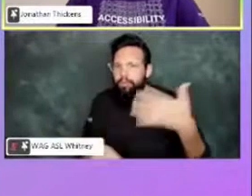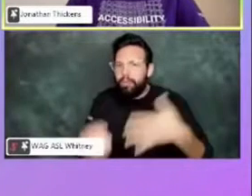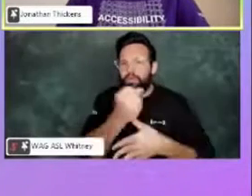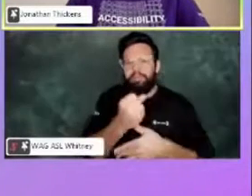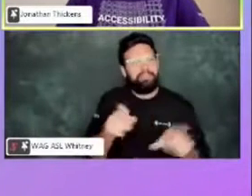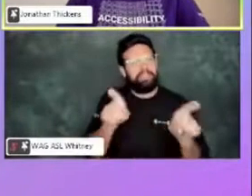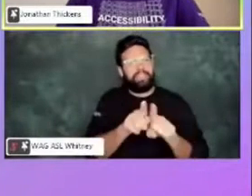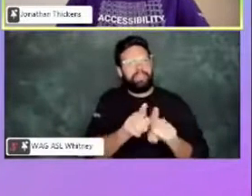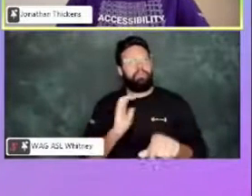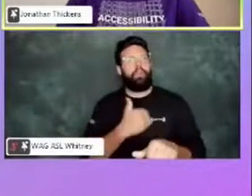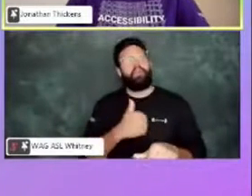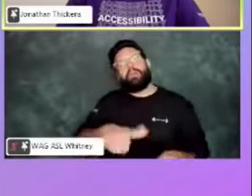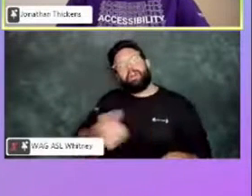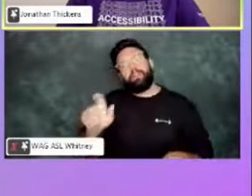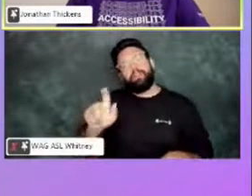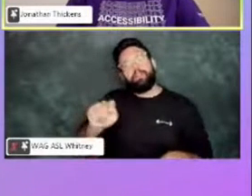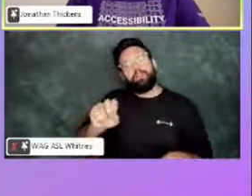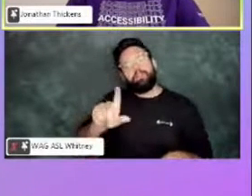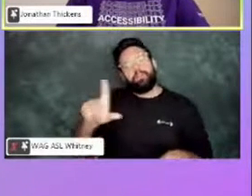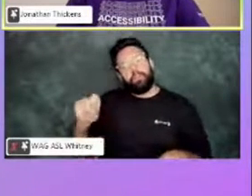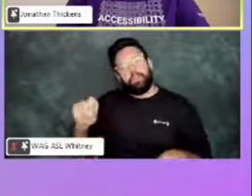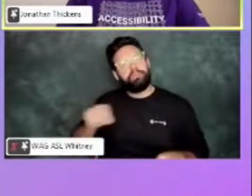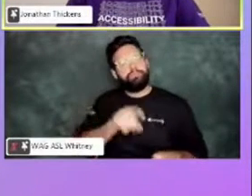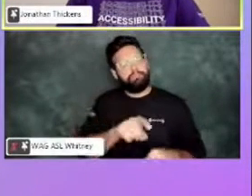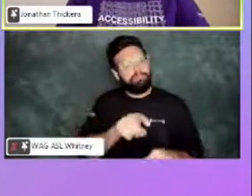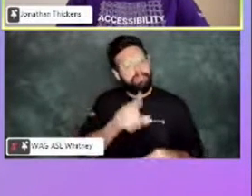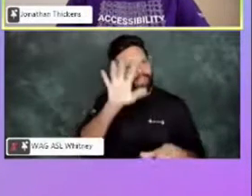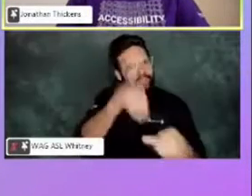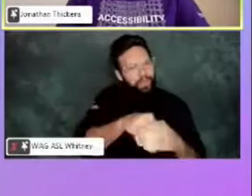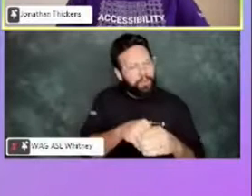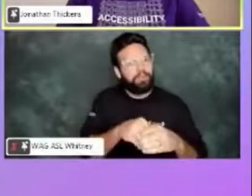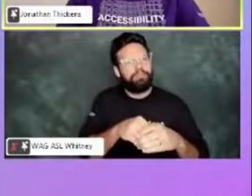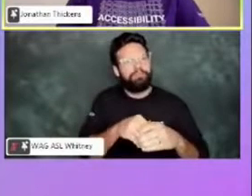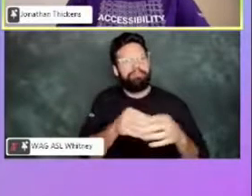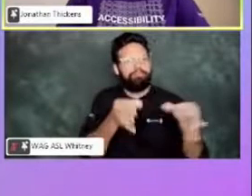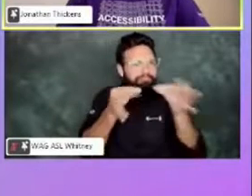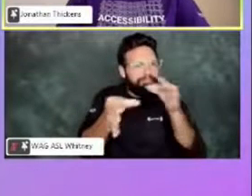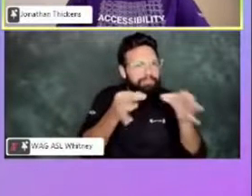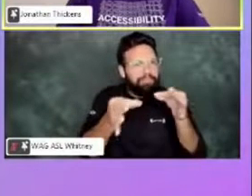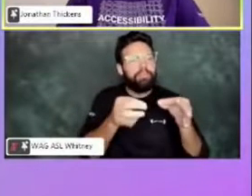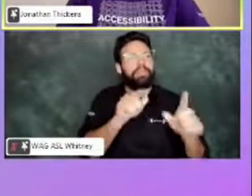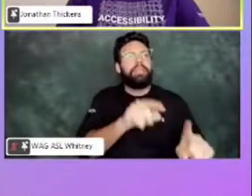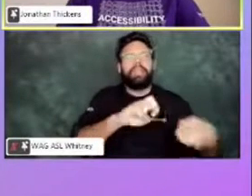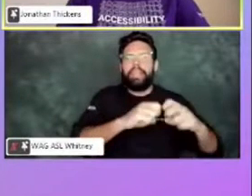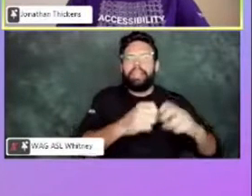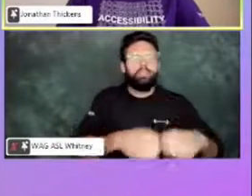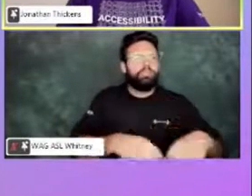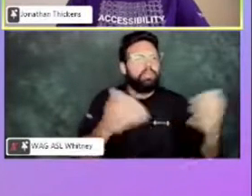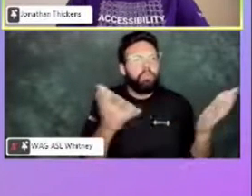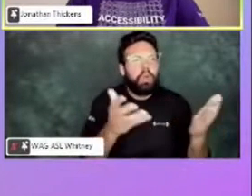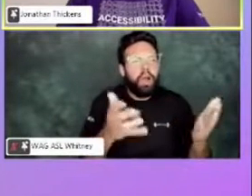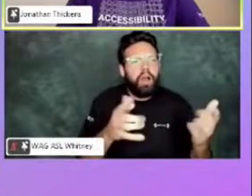the reports and axe Developer Hub include details on what the issue is, which success criteria the violations come from,